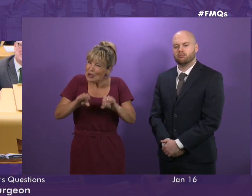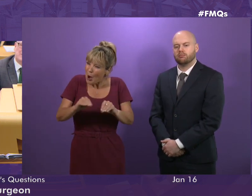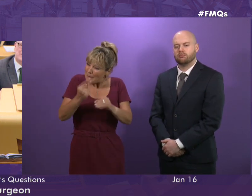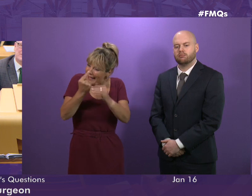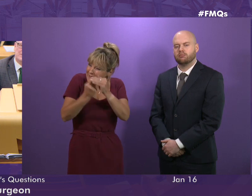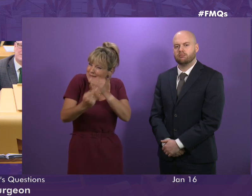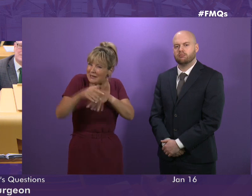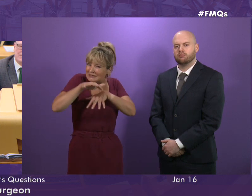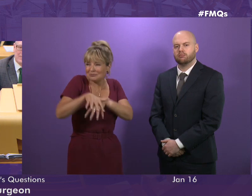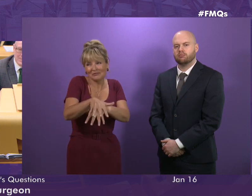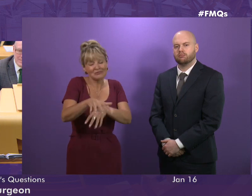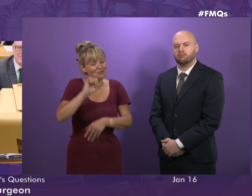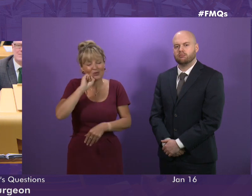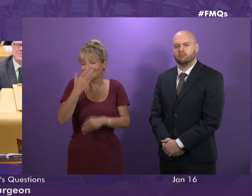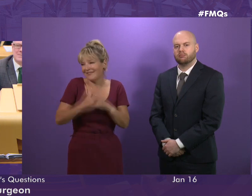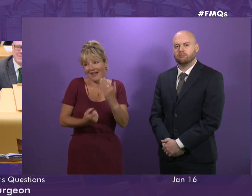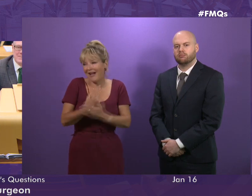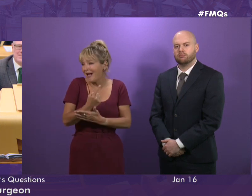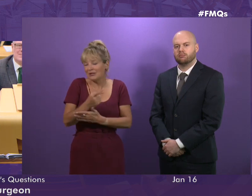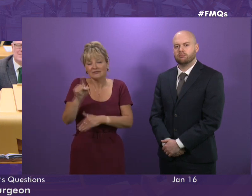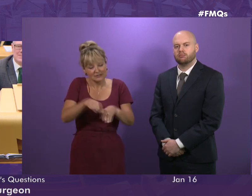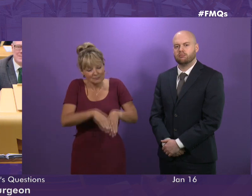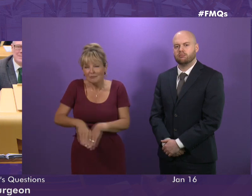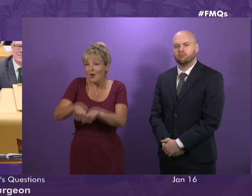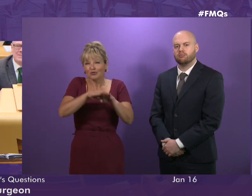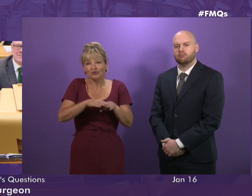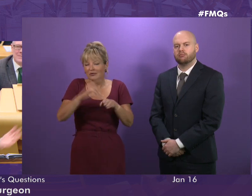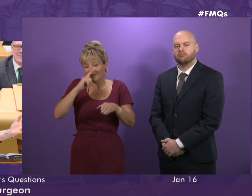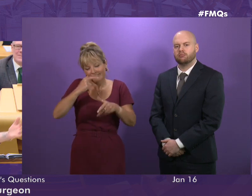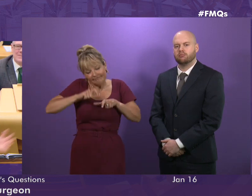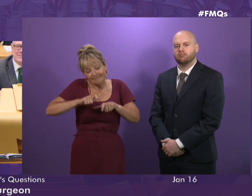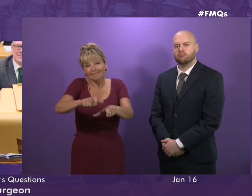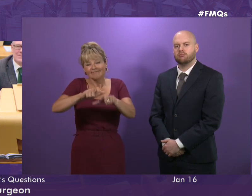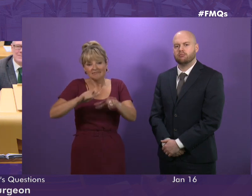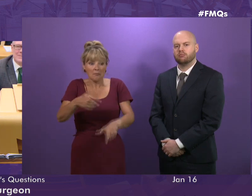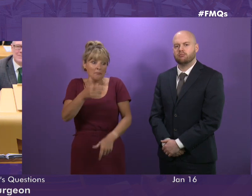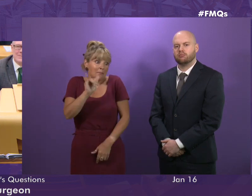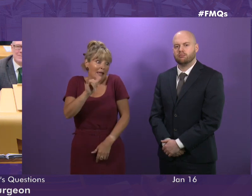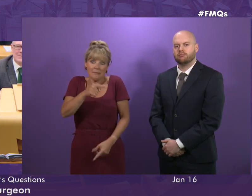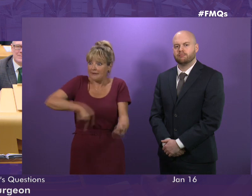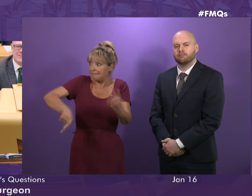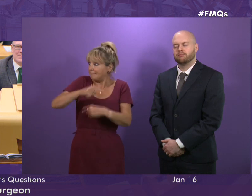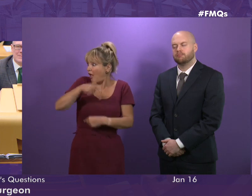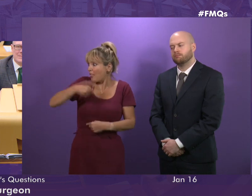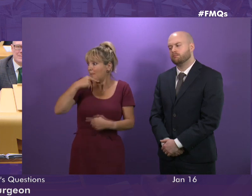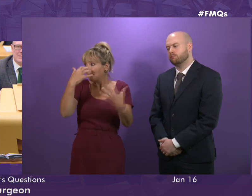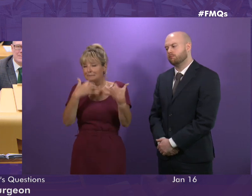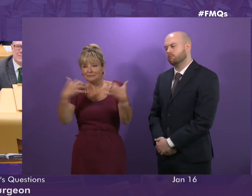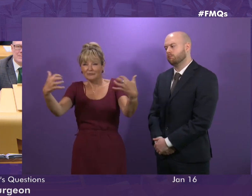denial will not prevail. The longer the Tories, and perhaps others in this chamber, persevere